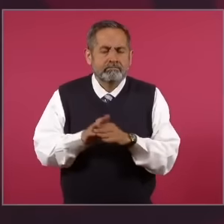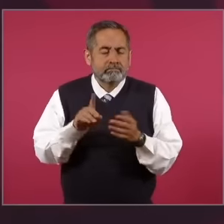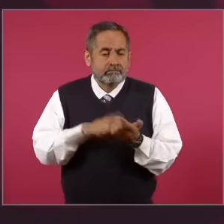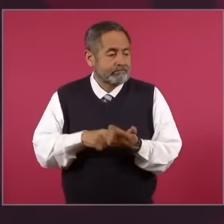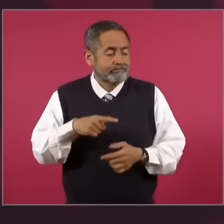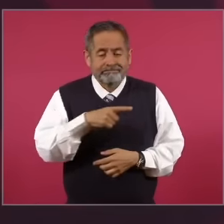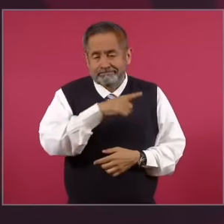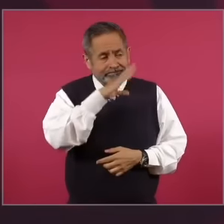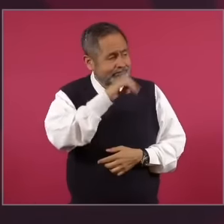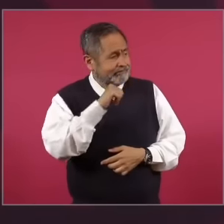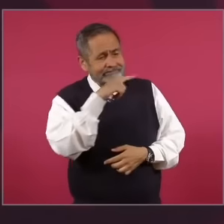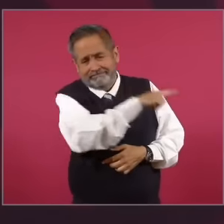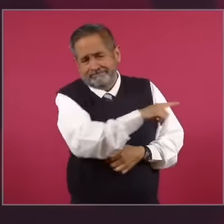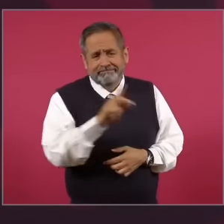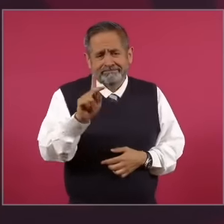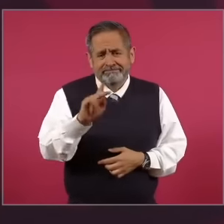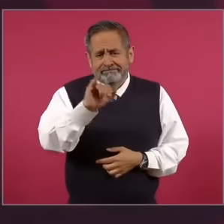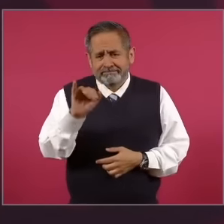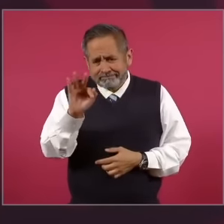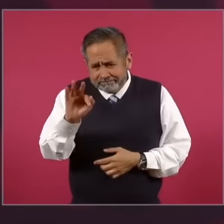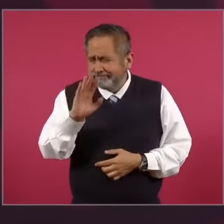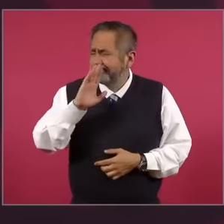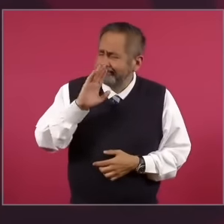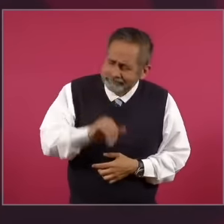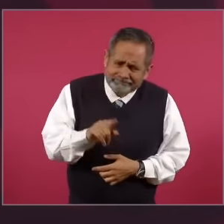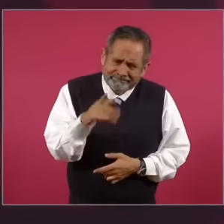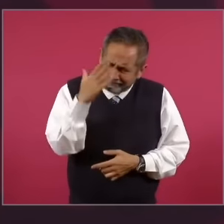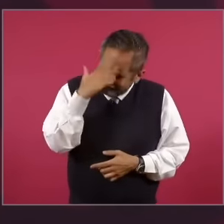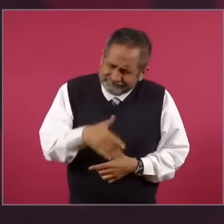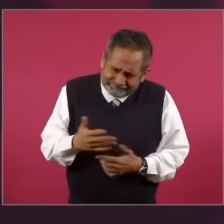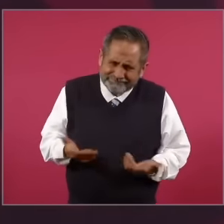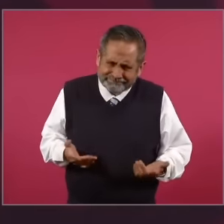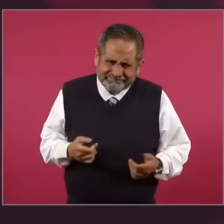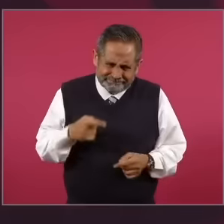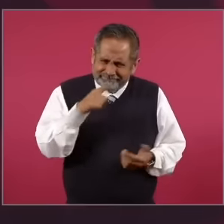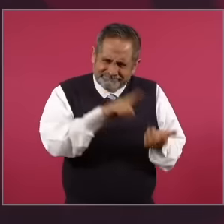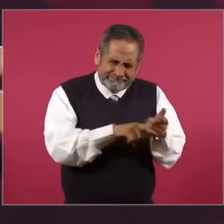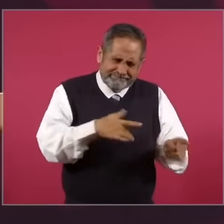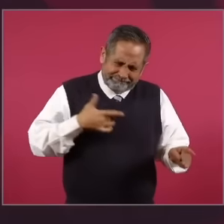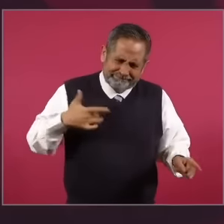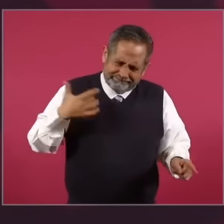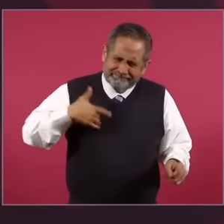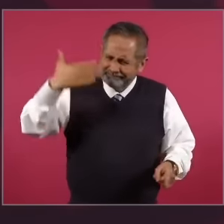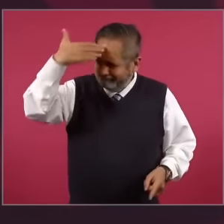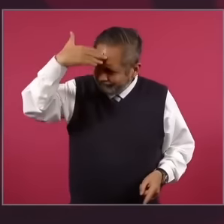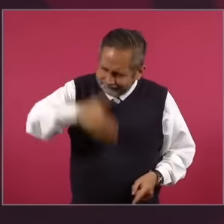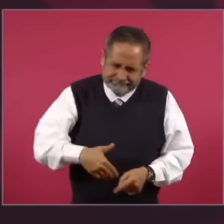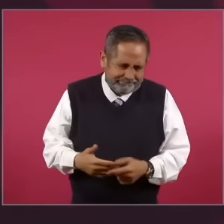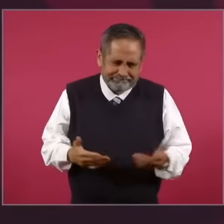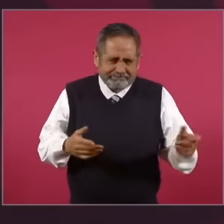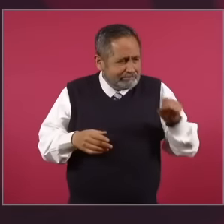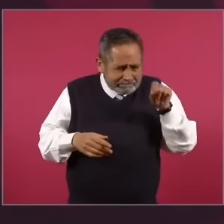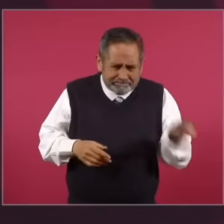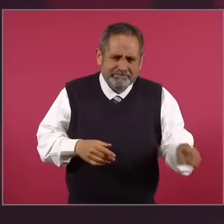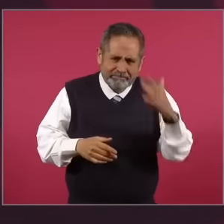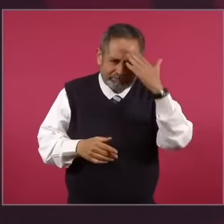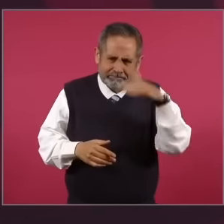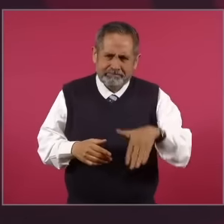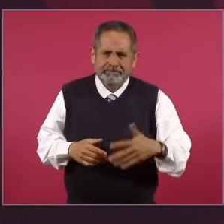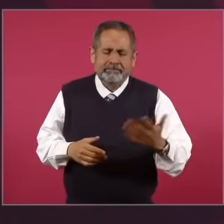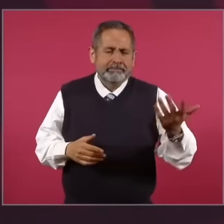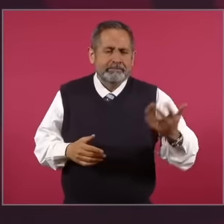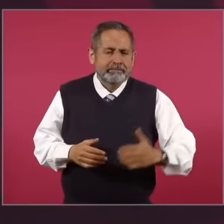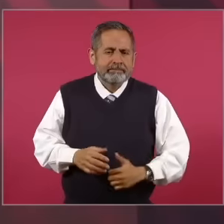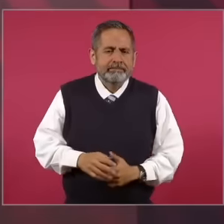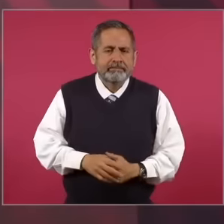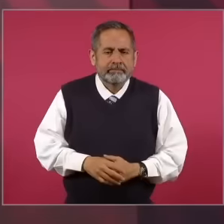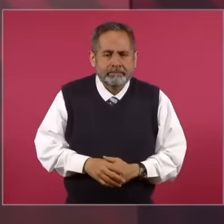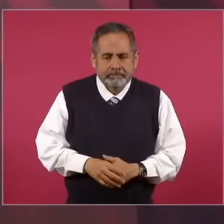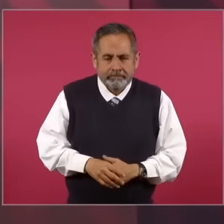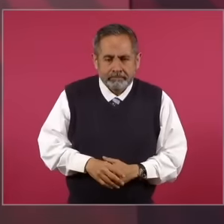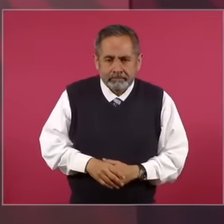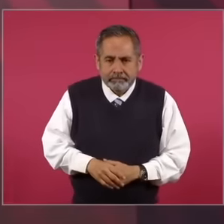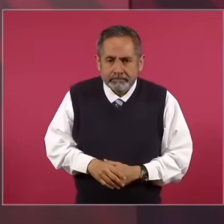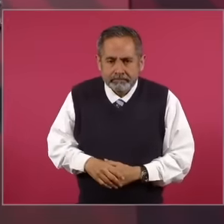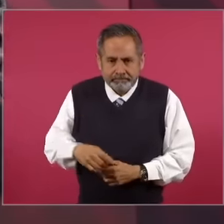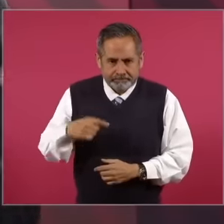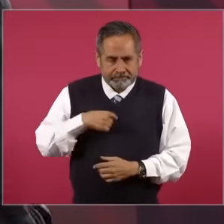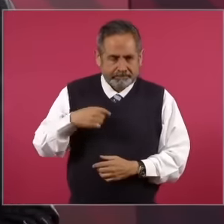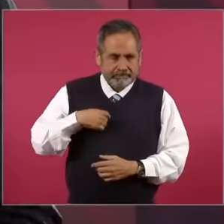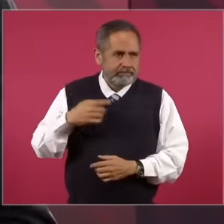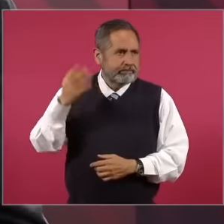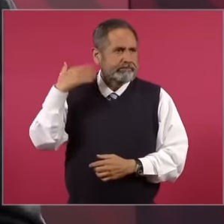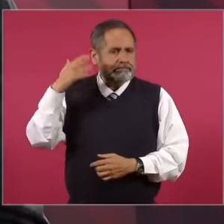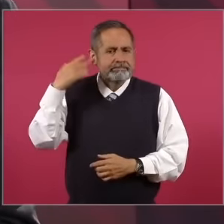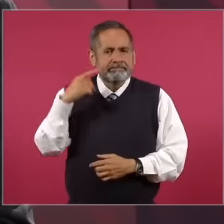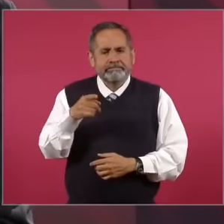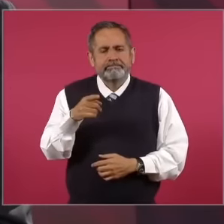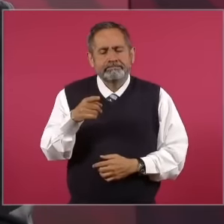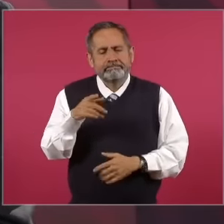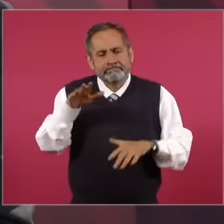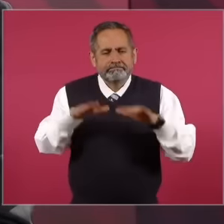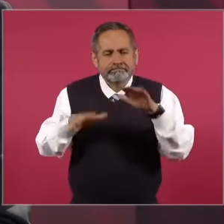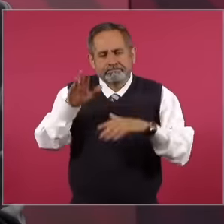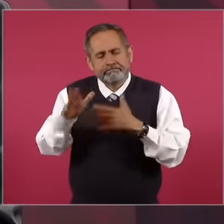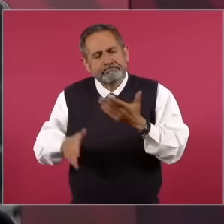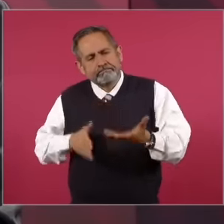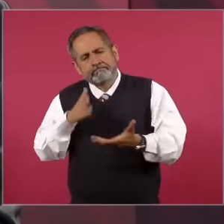judicial, they know it, I attended sometimes when